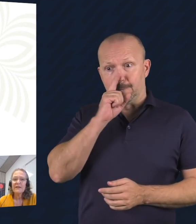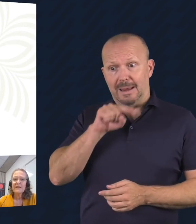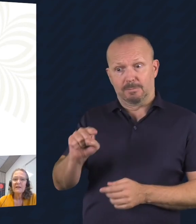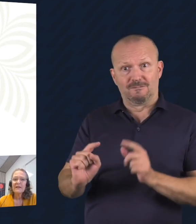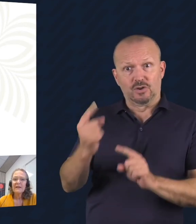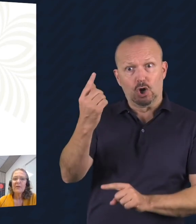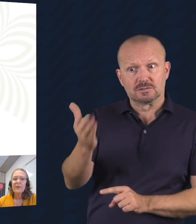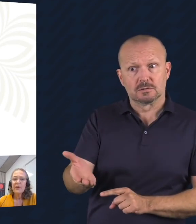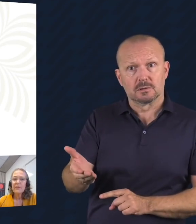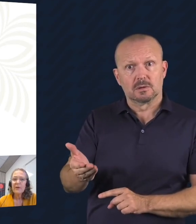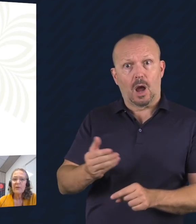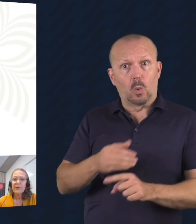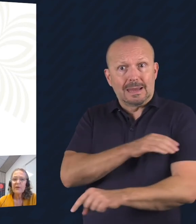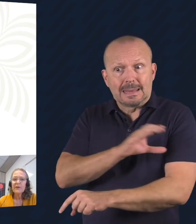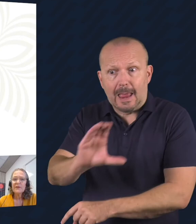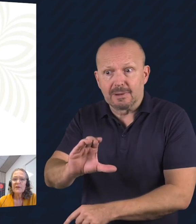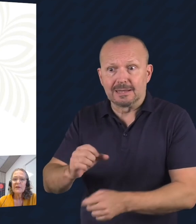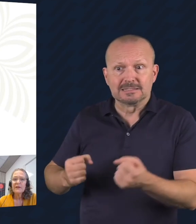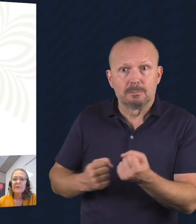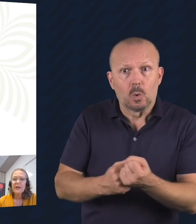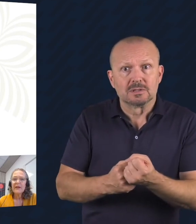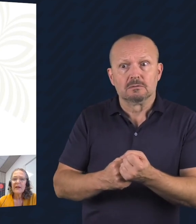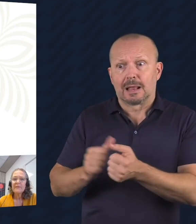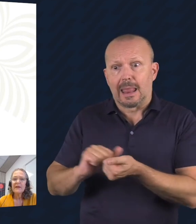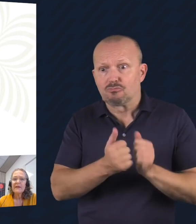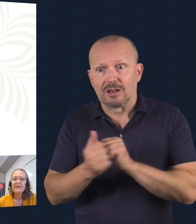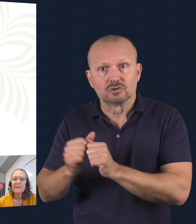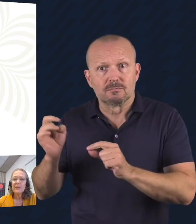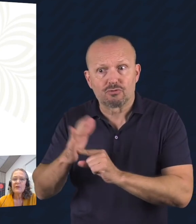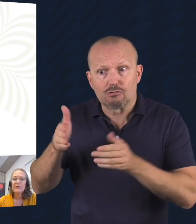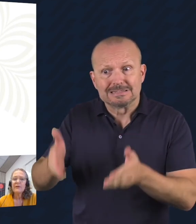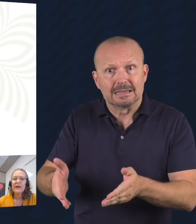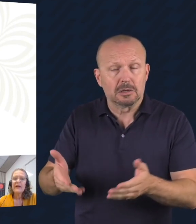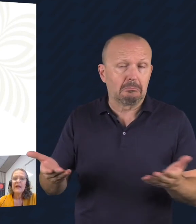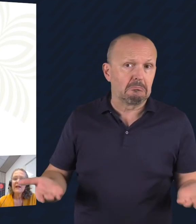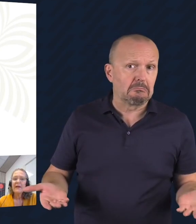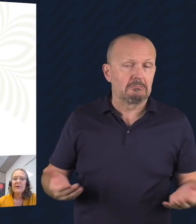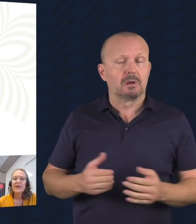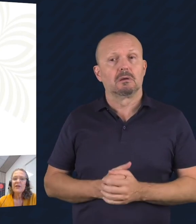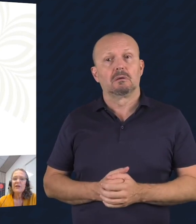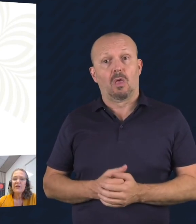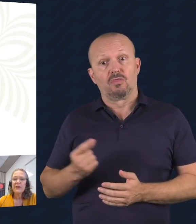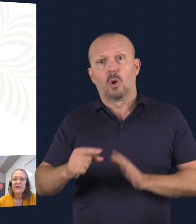Are we putting people first, being enabling, supportive, and collaboration-oriented?